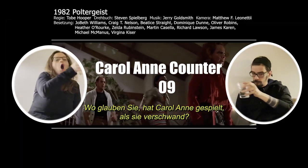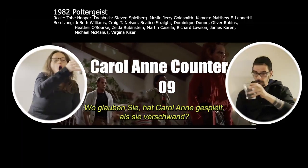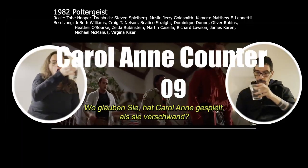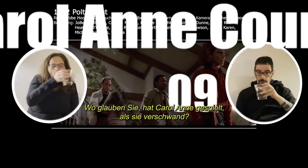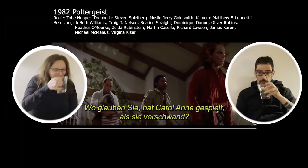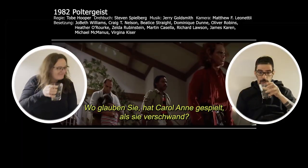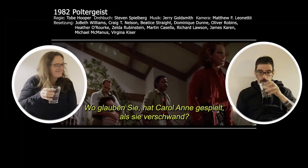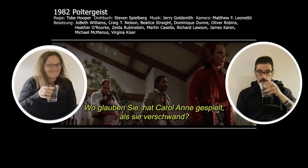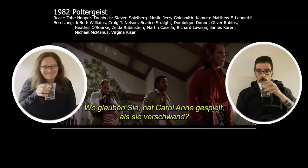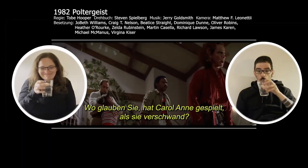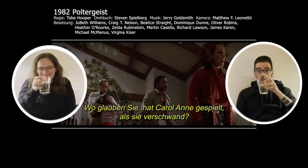Cheers!